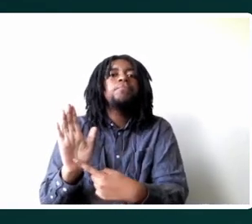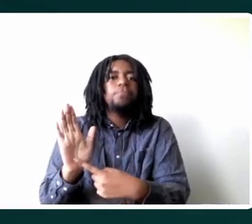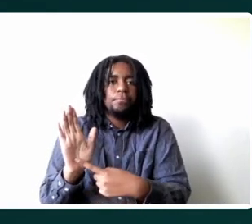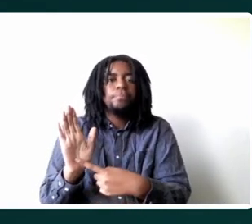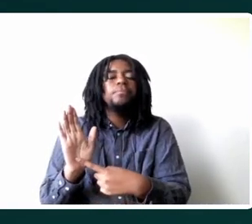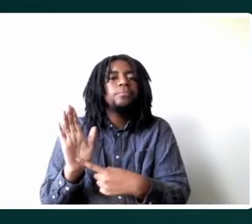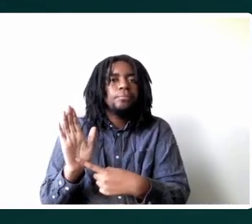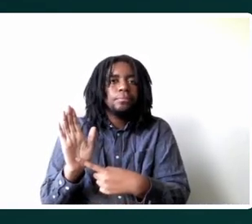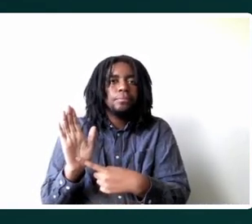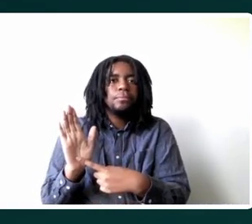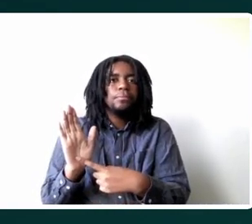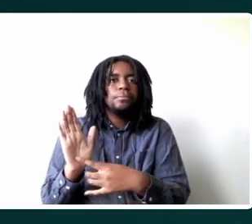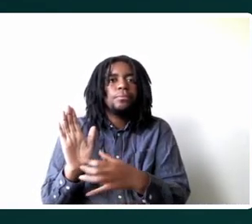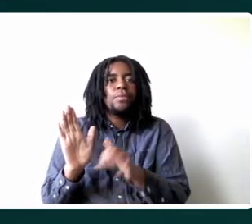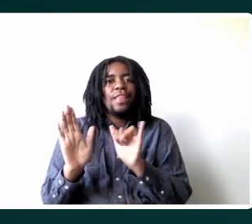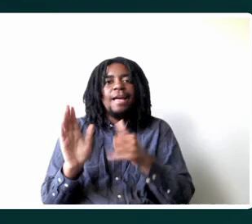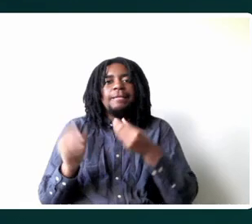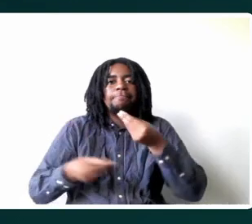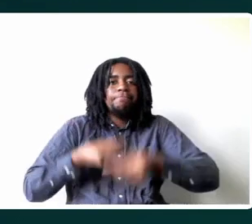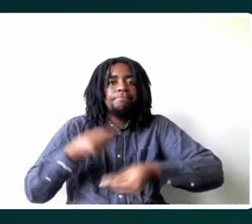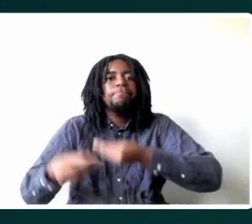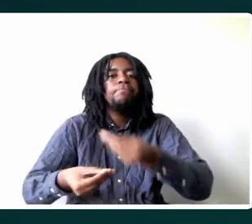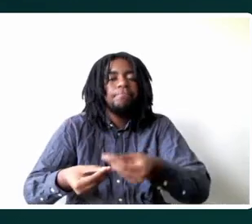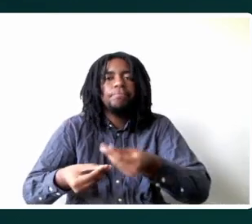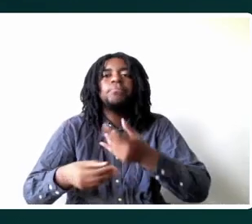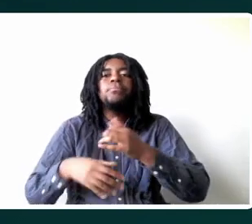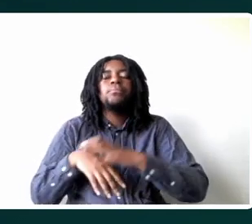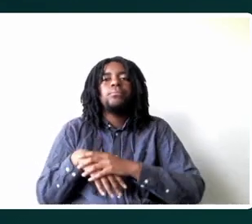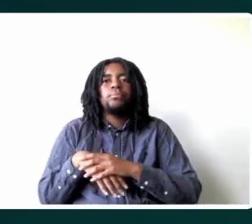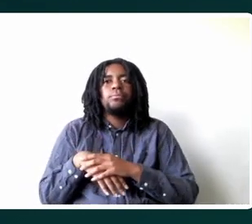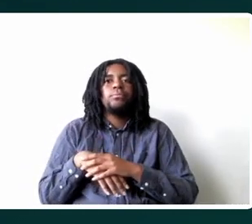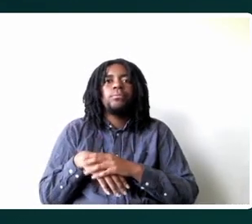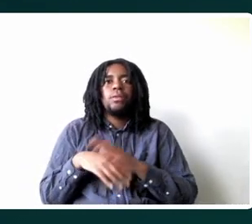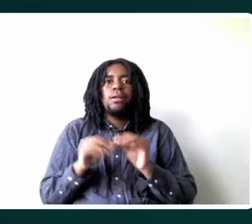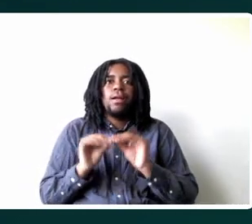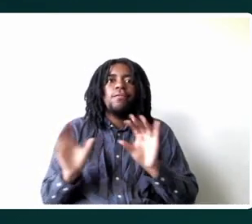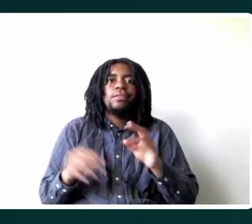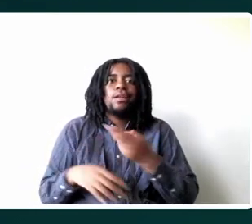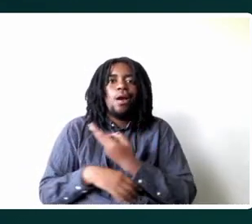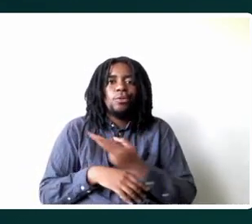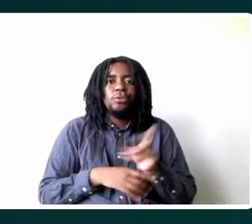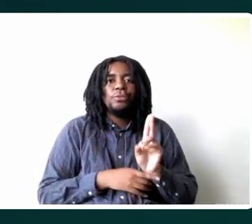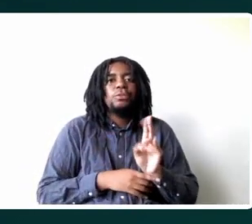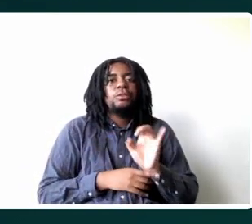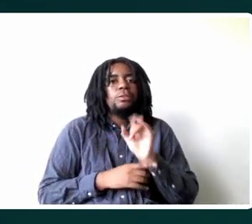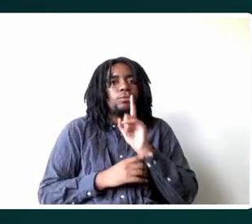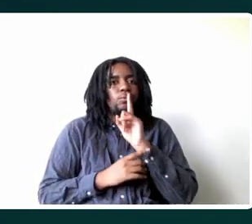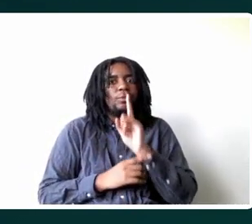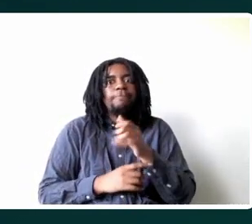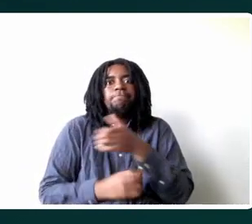And there's, you know, no question that Howard University is a powerful example